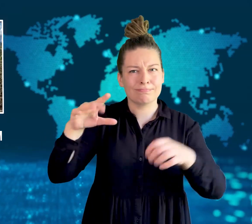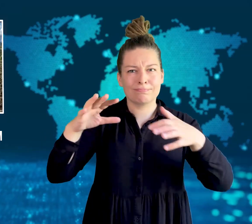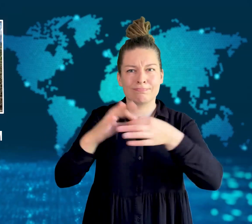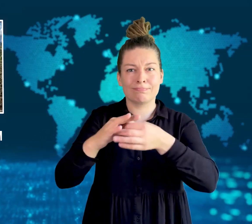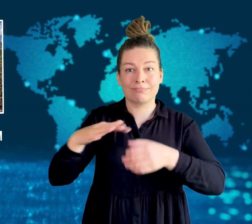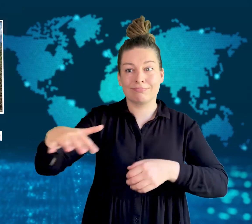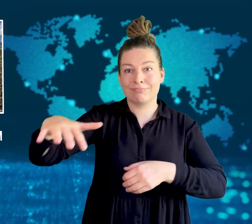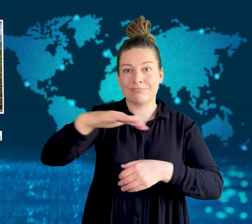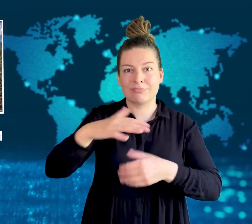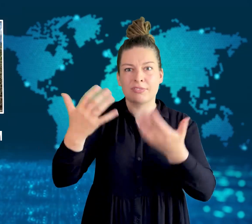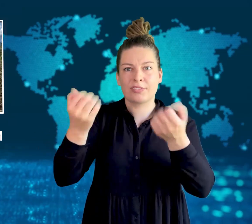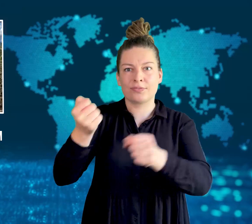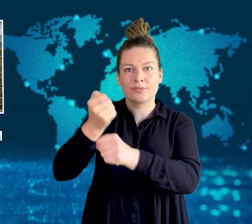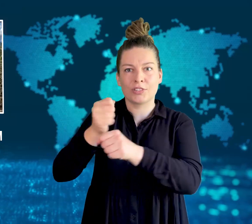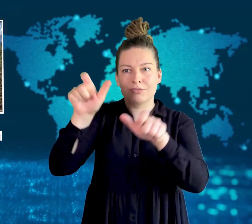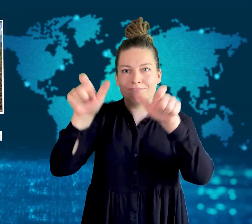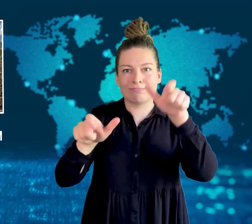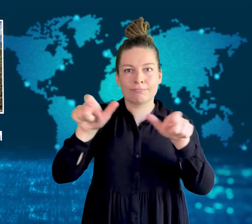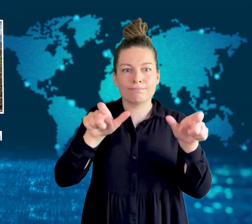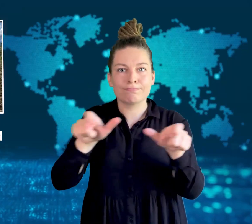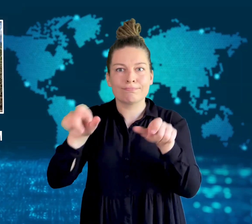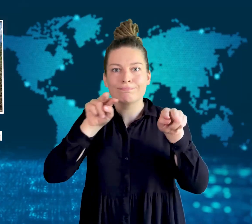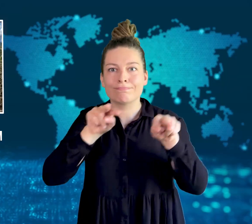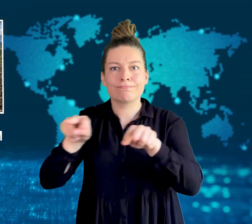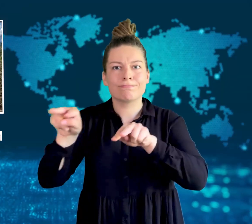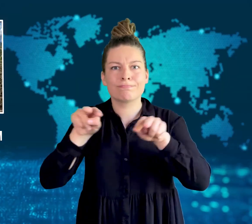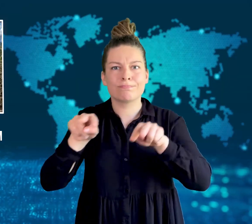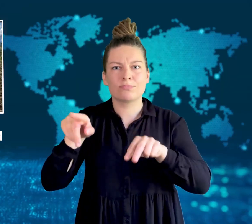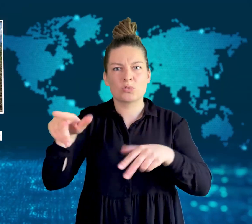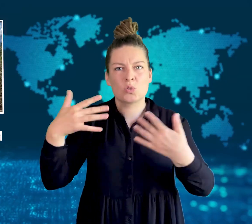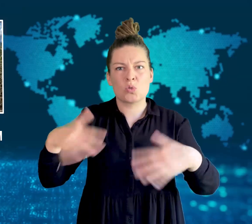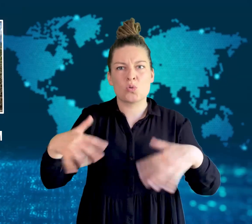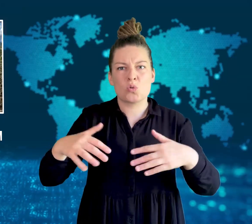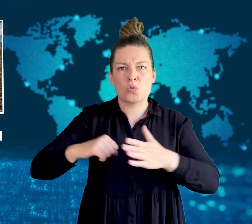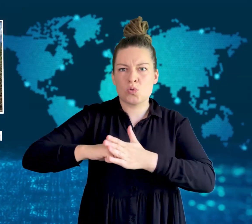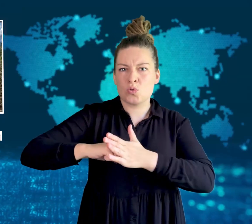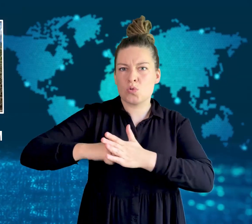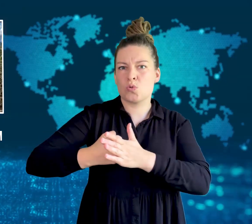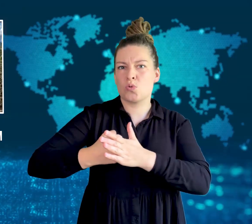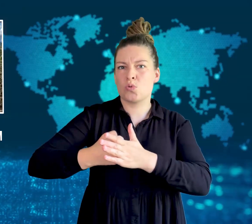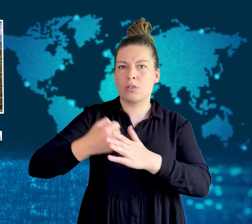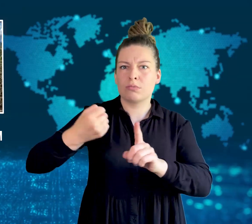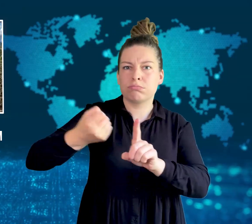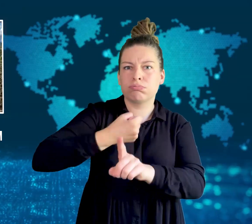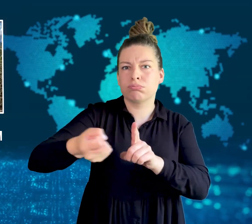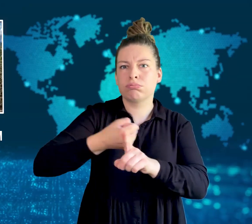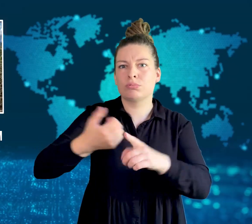on the plantation, and there have been three suspicious deaths